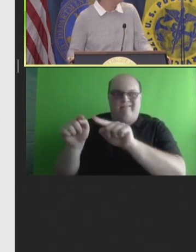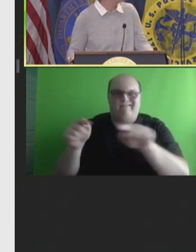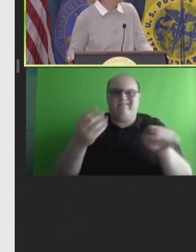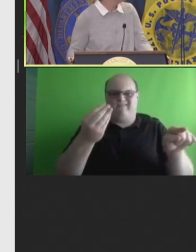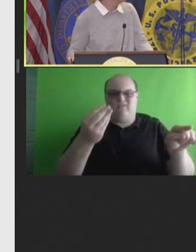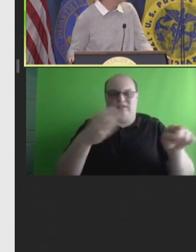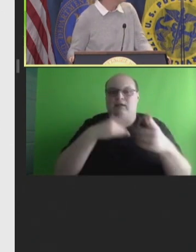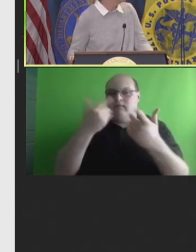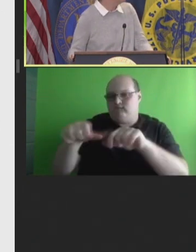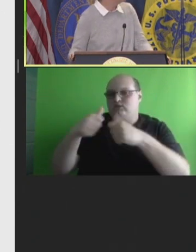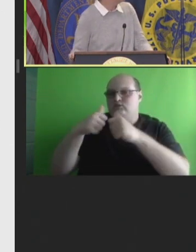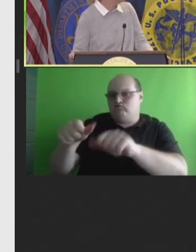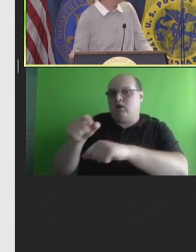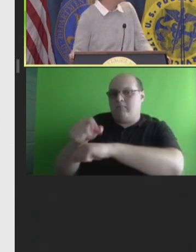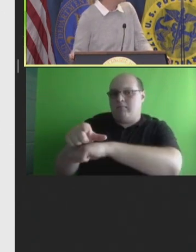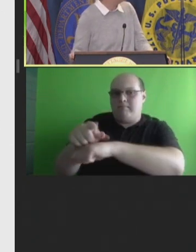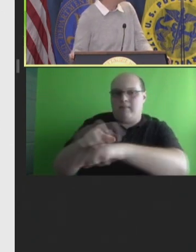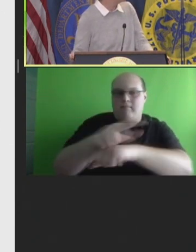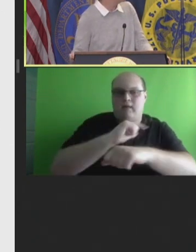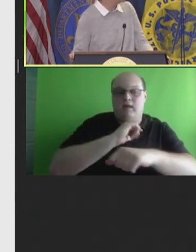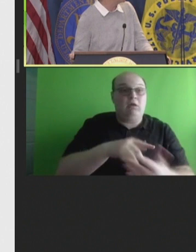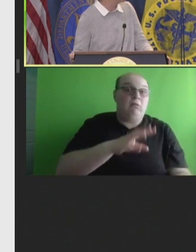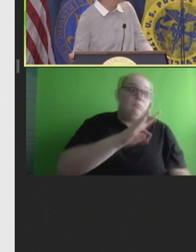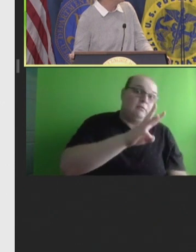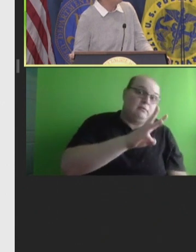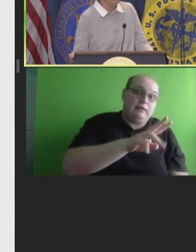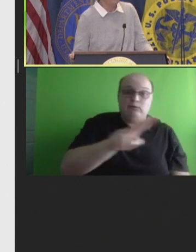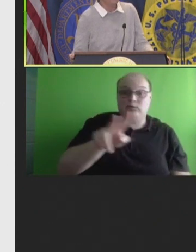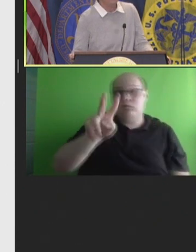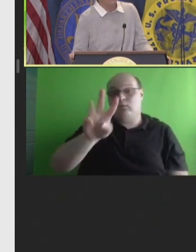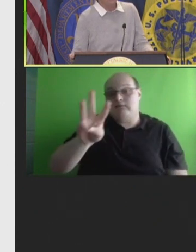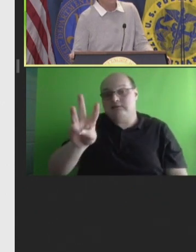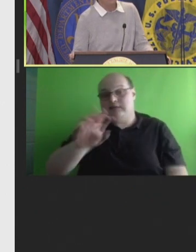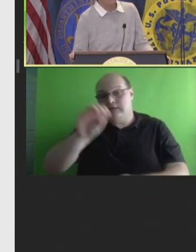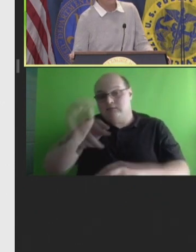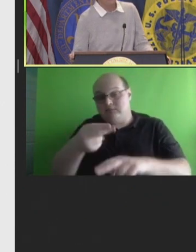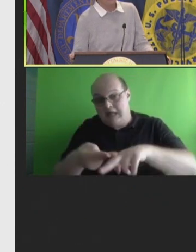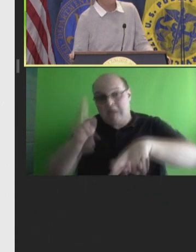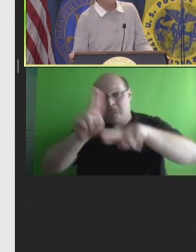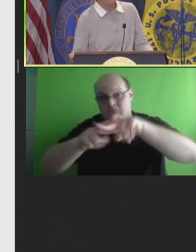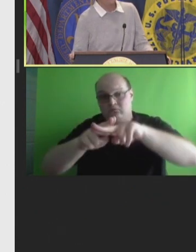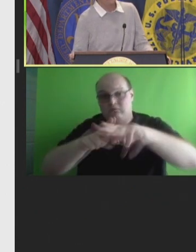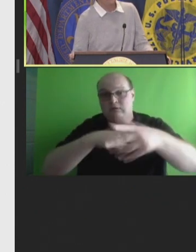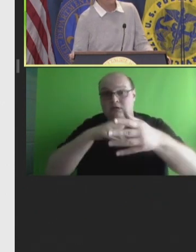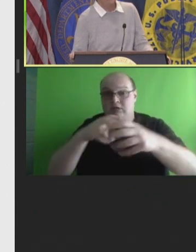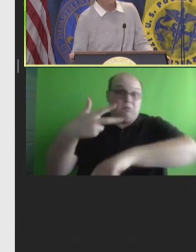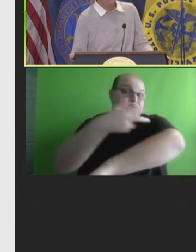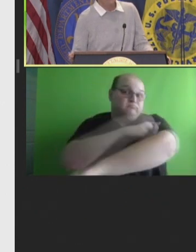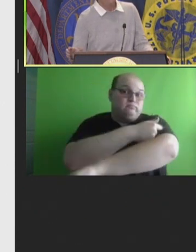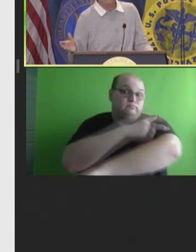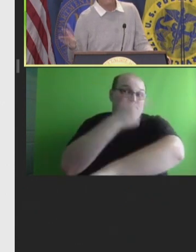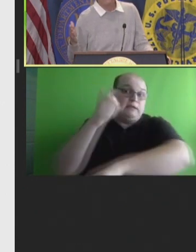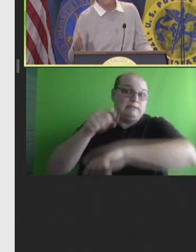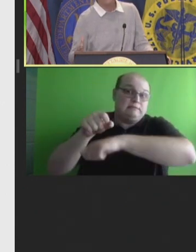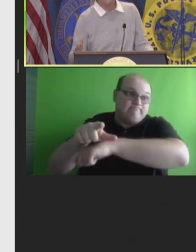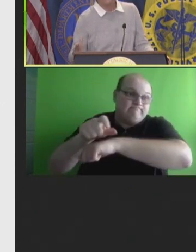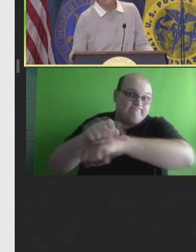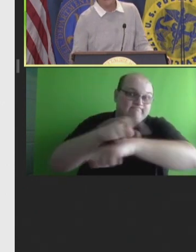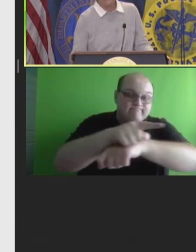and we've seen a 6 to 26 percent increase in vaccination for those that have received the